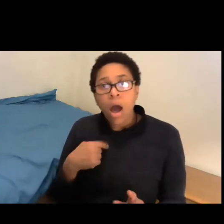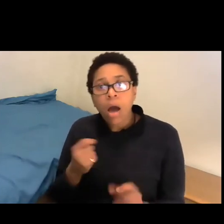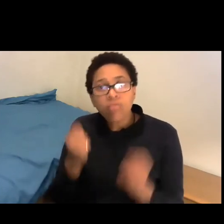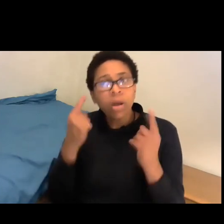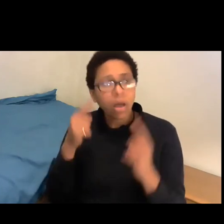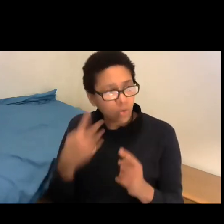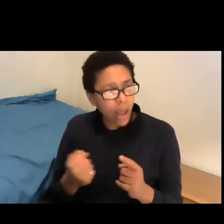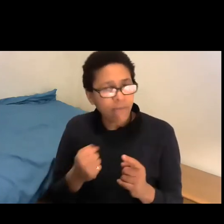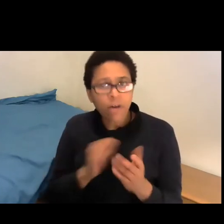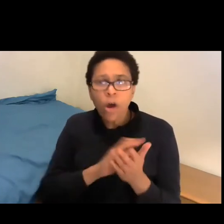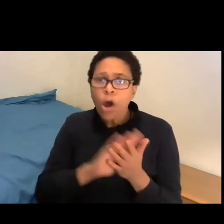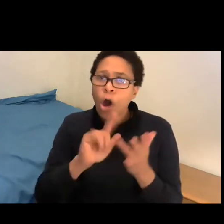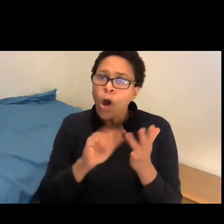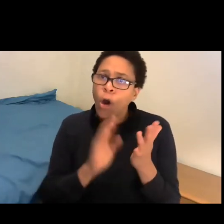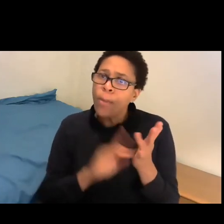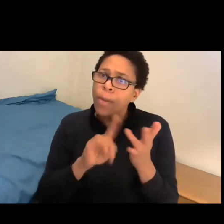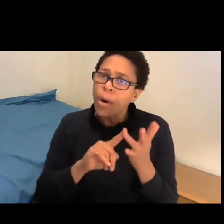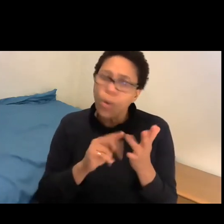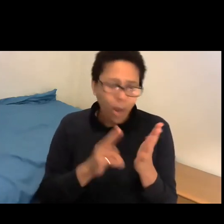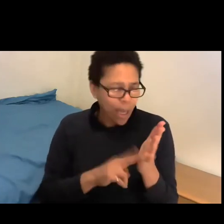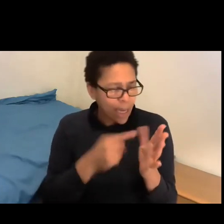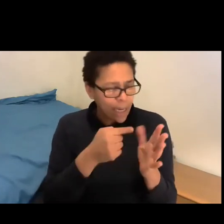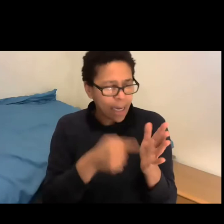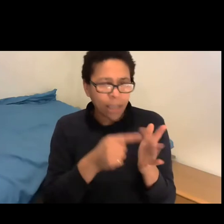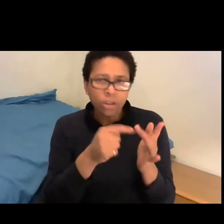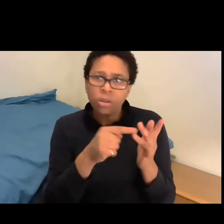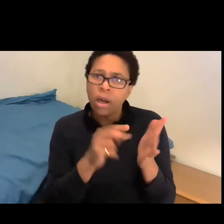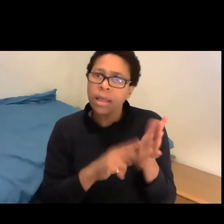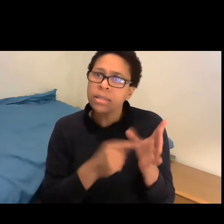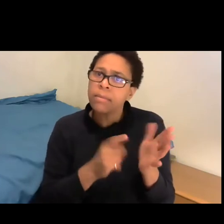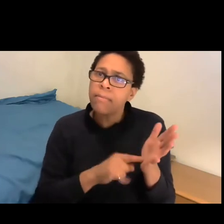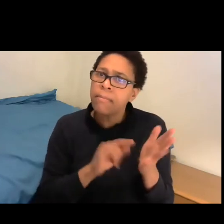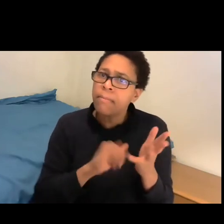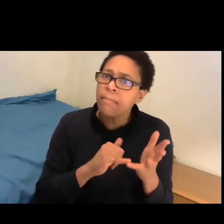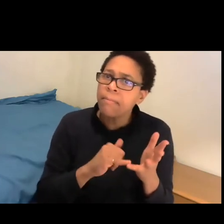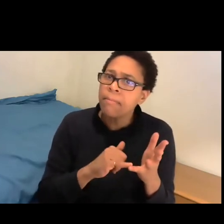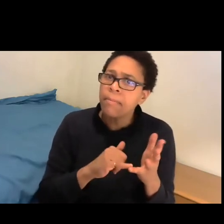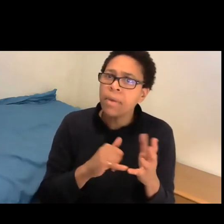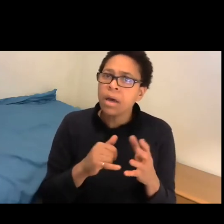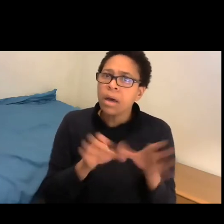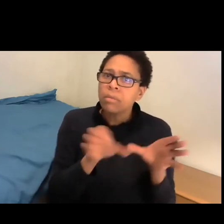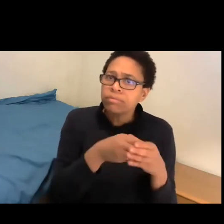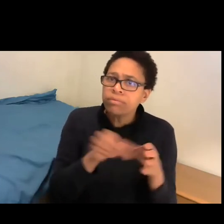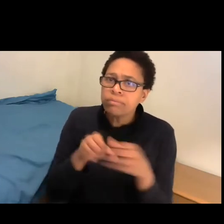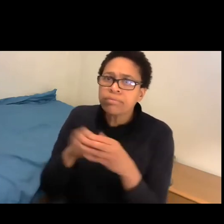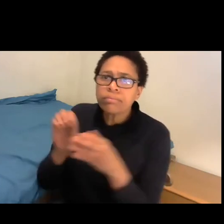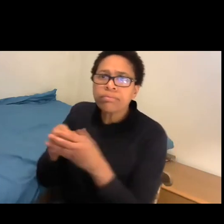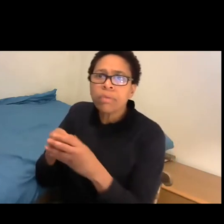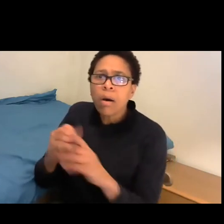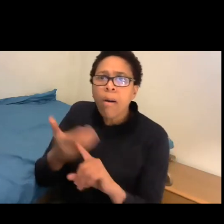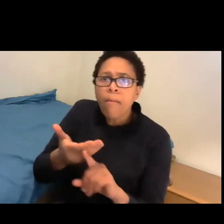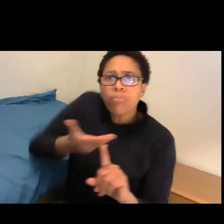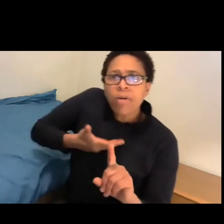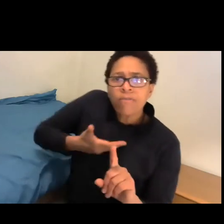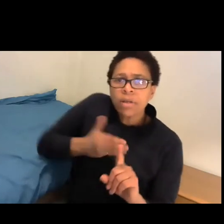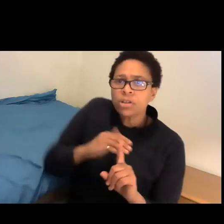thing as class privilege, and, you know, racial privilege within LGBT movements. There is such a thing as colonial